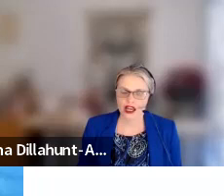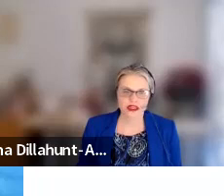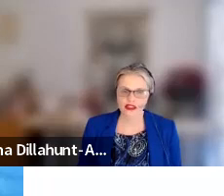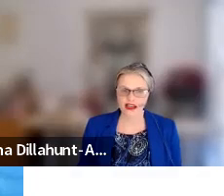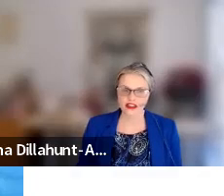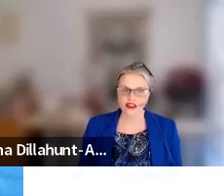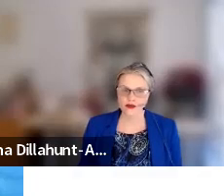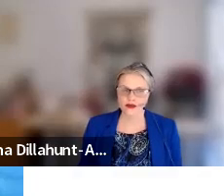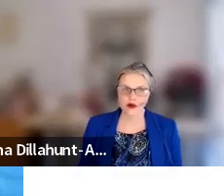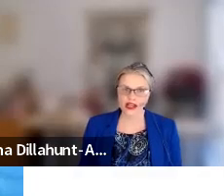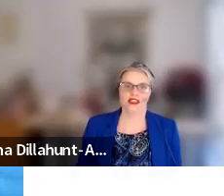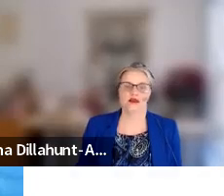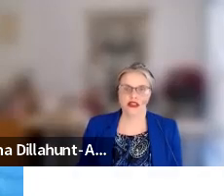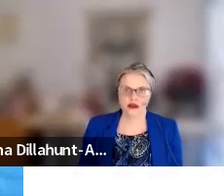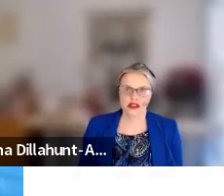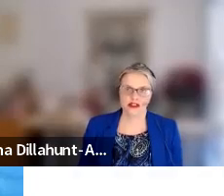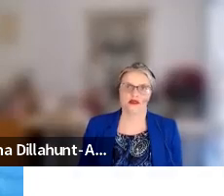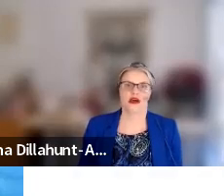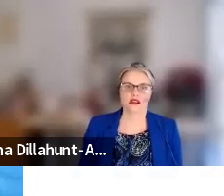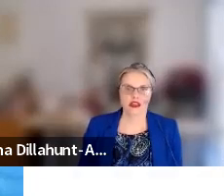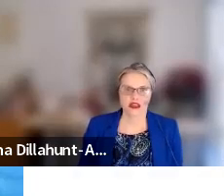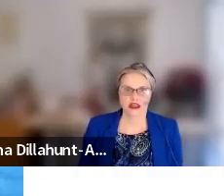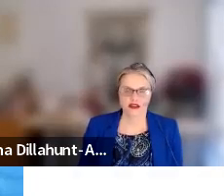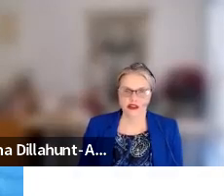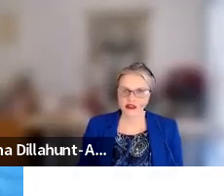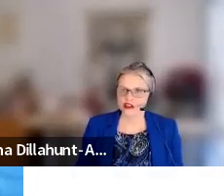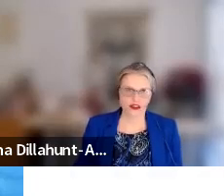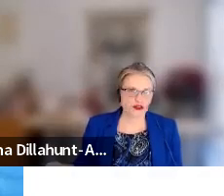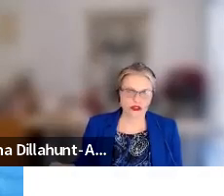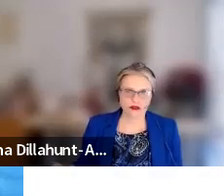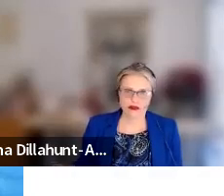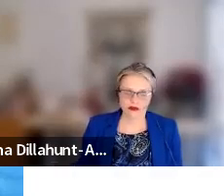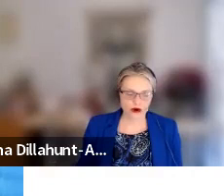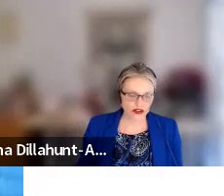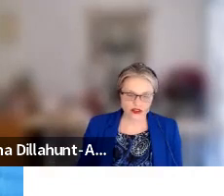I mean, that is what I see to be the biggest impact is that this individual prior to this